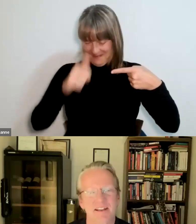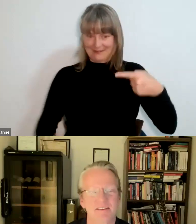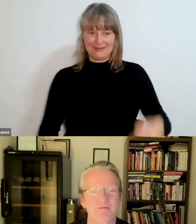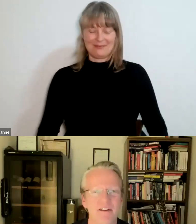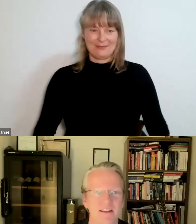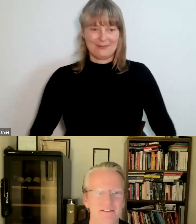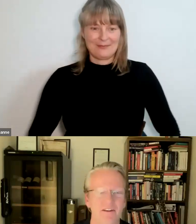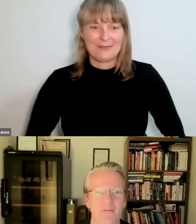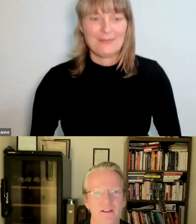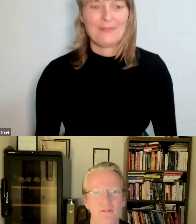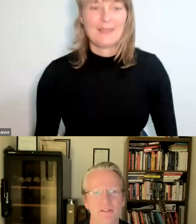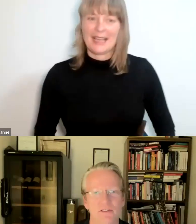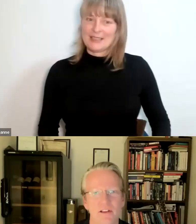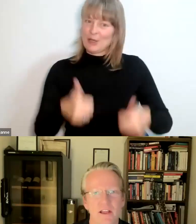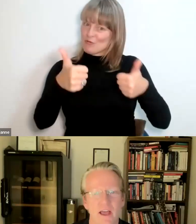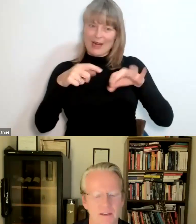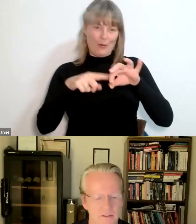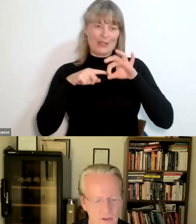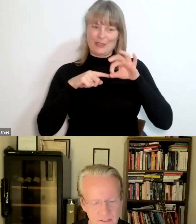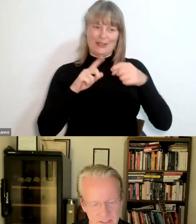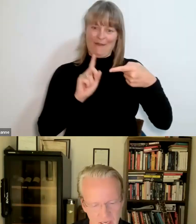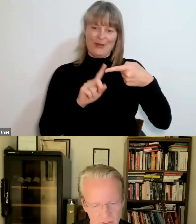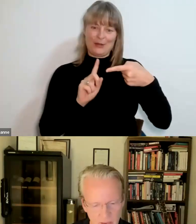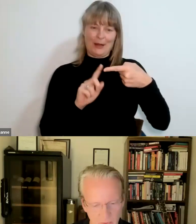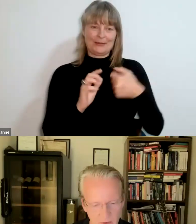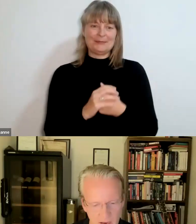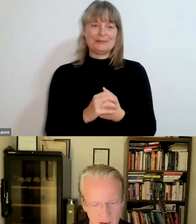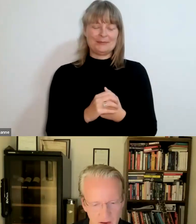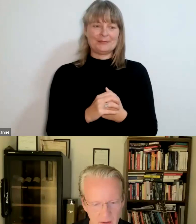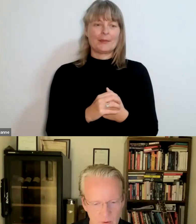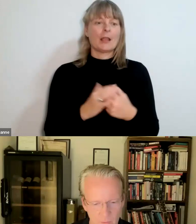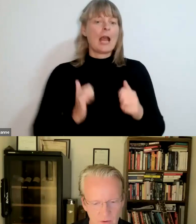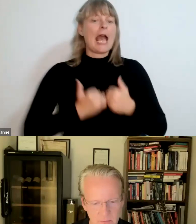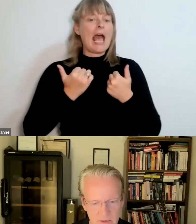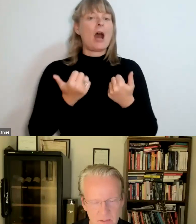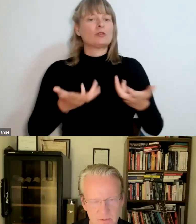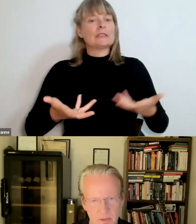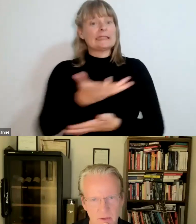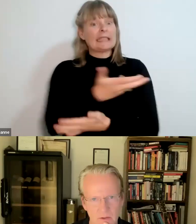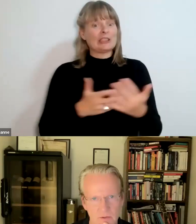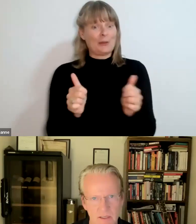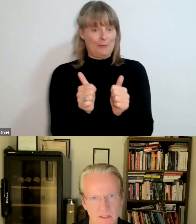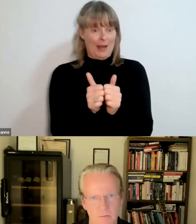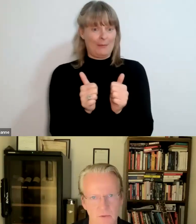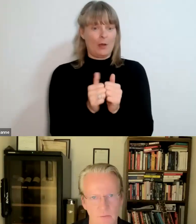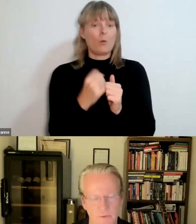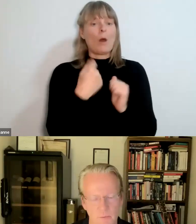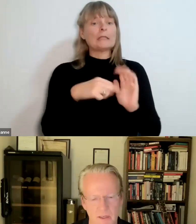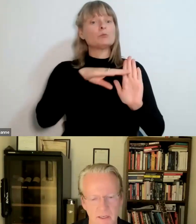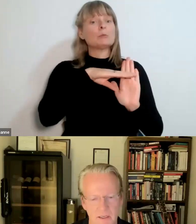whole school approach? >> Let me take the first one, Sharon, can I take that? I was going to offer